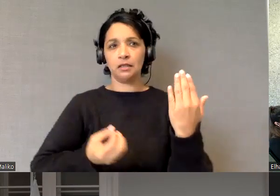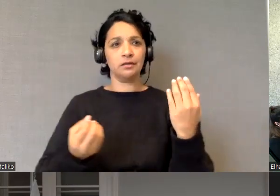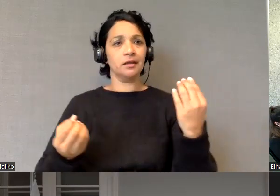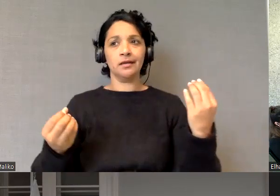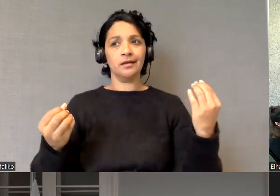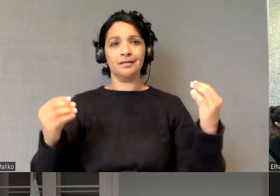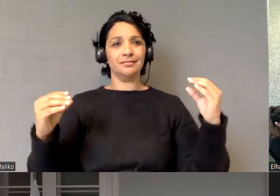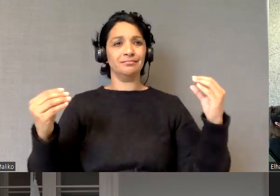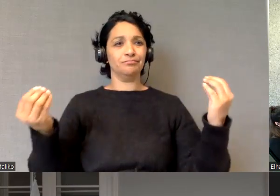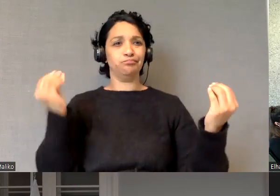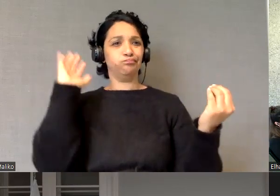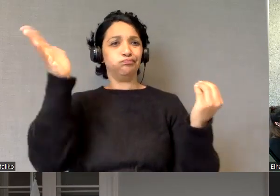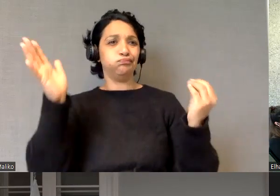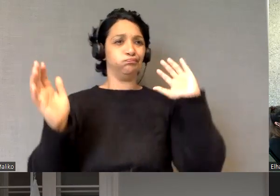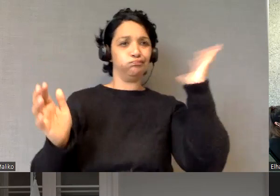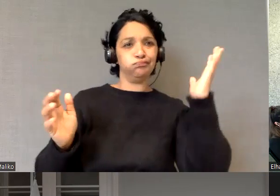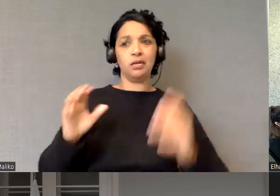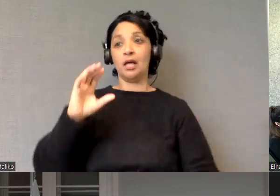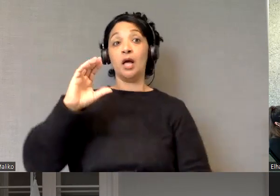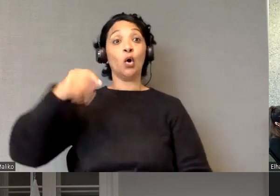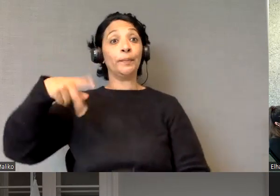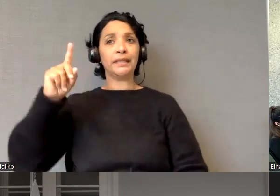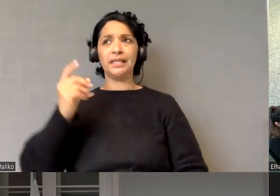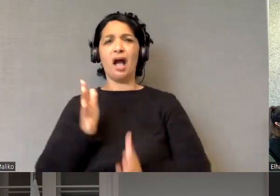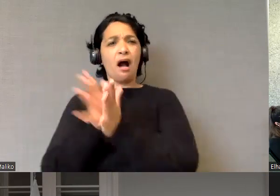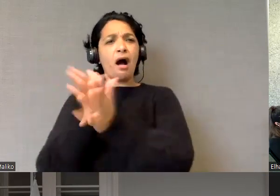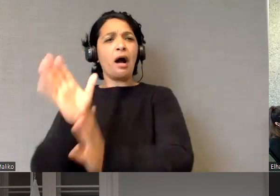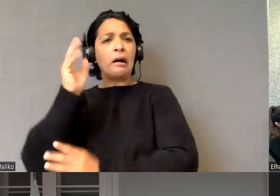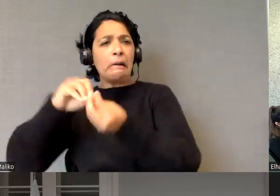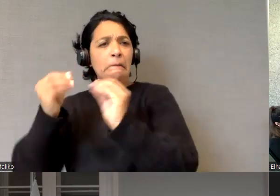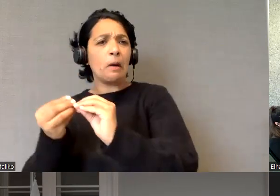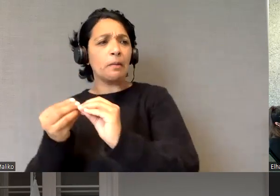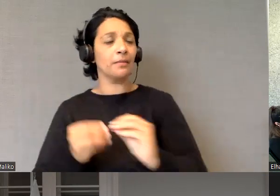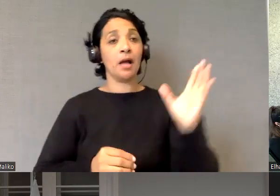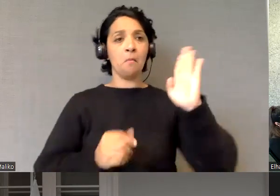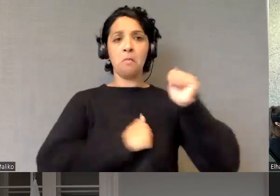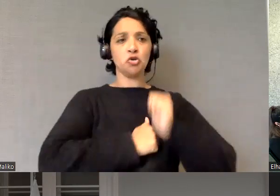The OPDs were explaining their problems and the militaries, saying we do X, Y and Z, but